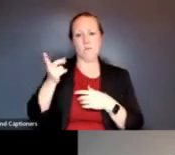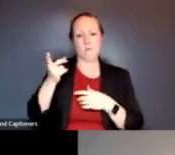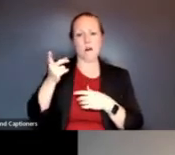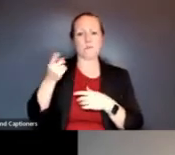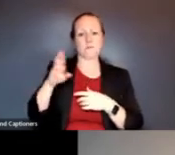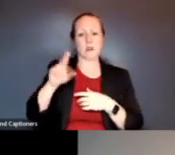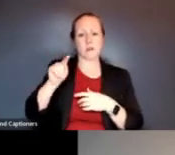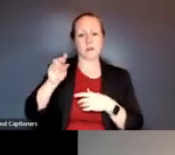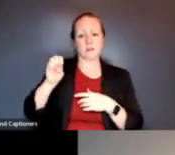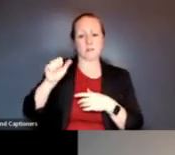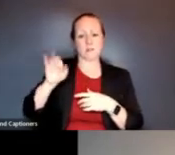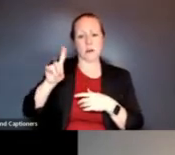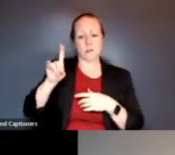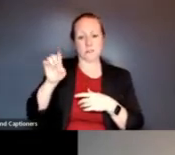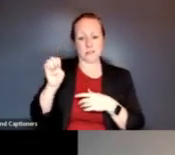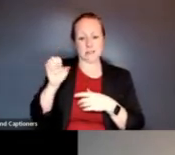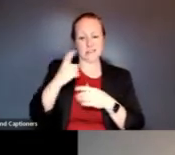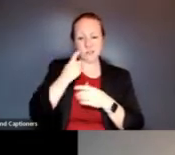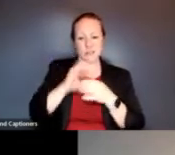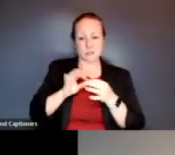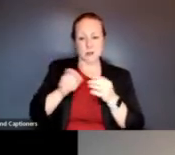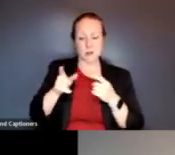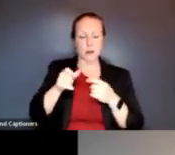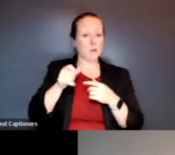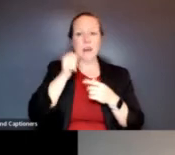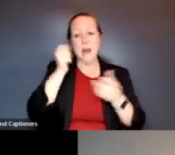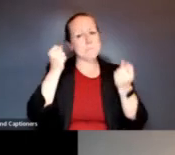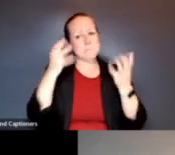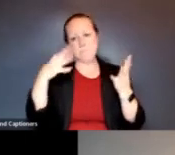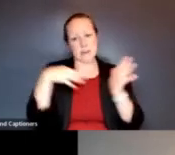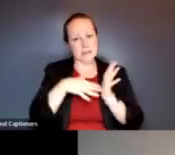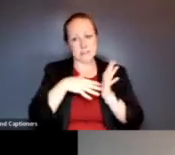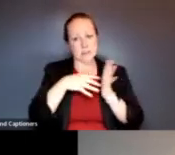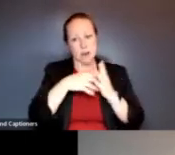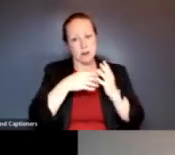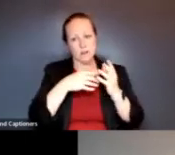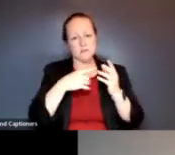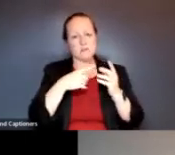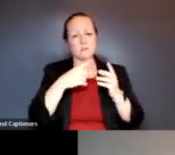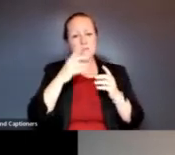caveat. There isn't a ton of studies looking at special interventions for for